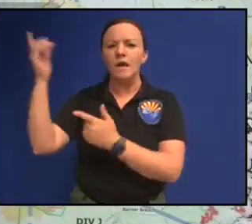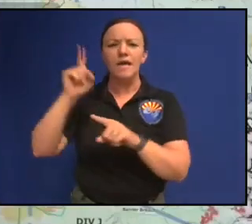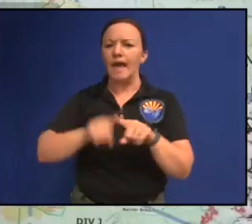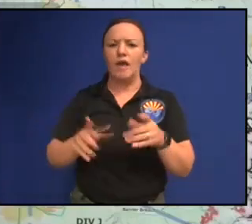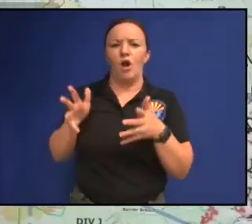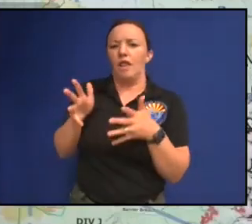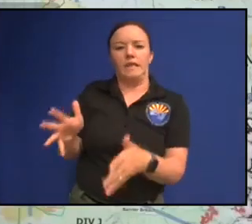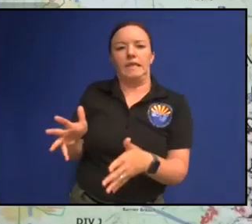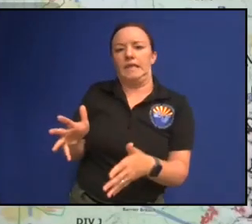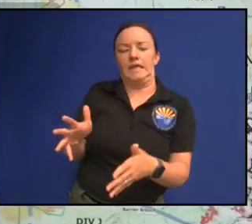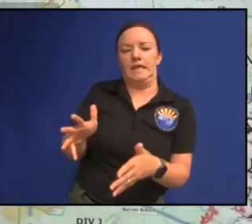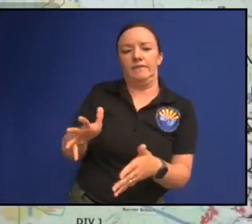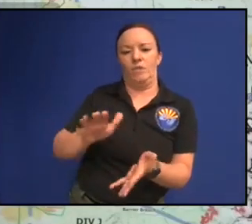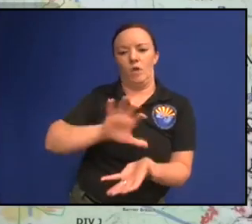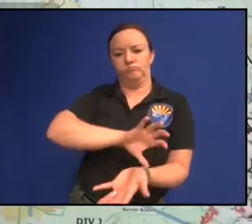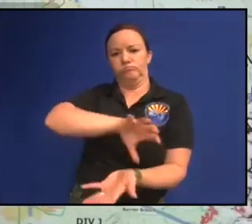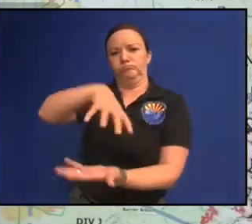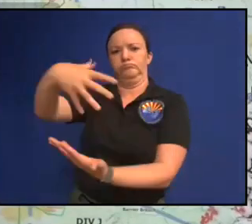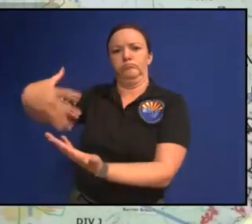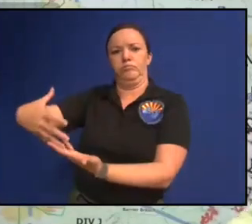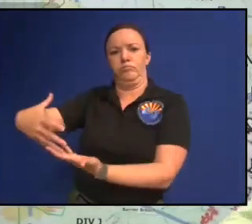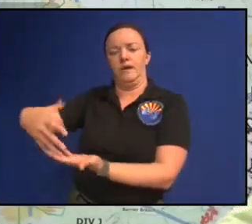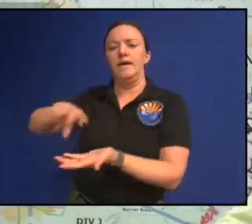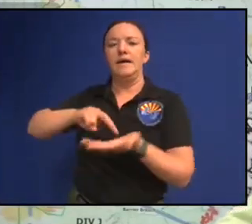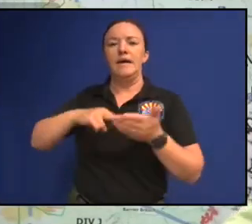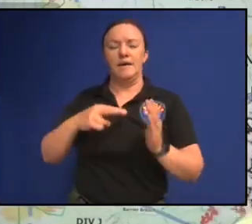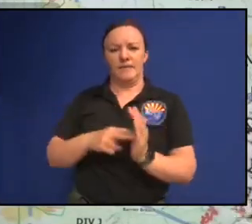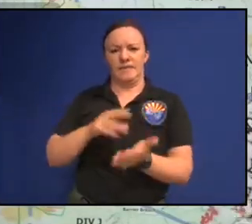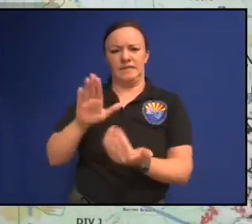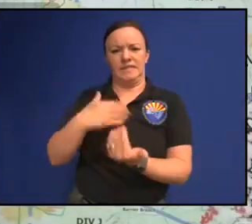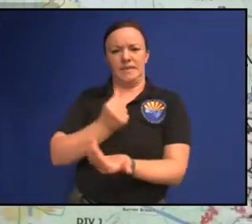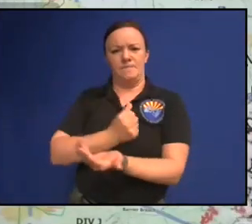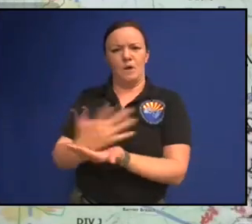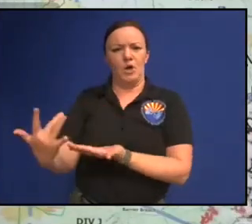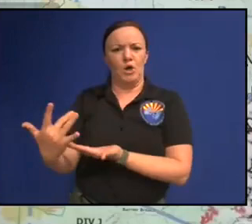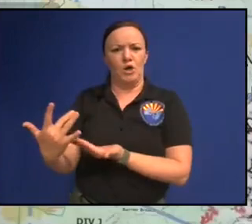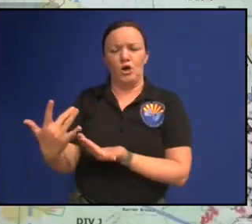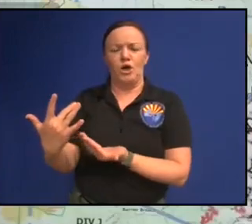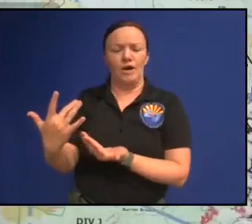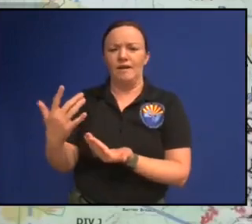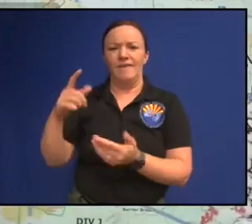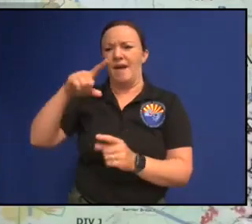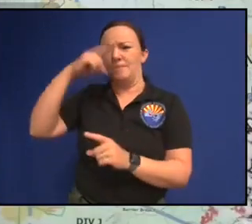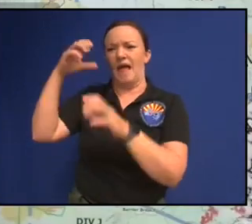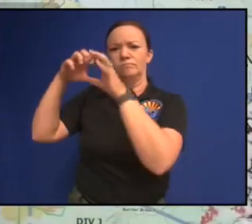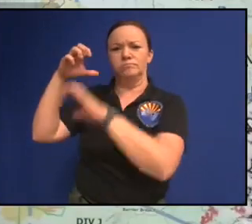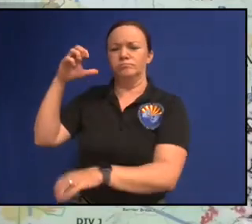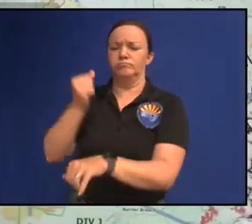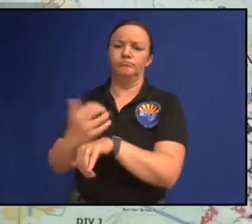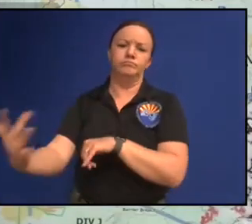THAT WOULD REDUCE PROBABILITY OF SUCCESS. IF THIS FIRE GETS UP, RUNS AND FIREFIGHTERS NEED TO HOLD ON THE CONTAINMENT FEATURES, WE WANT THOSE DECKS